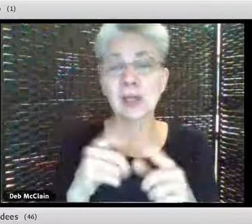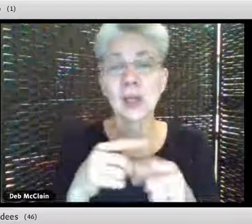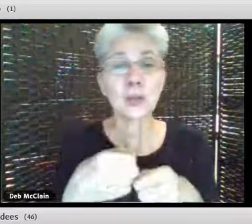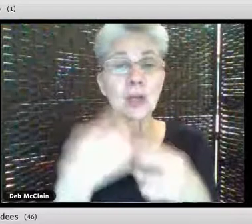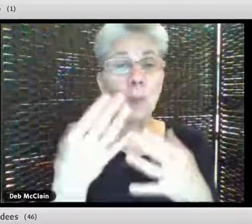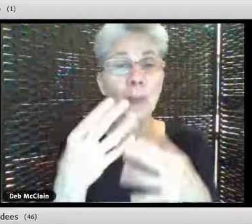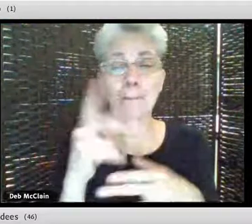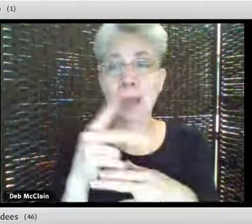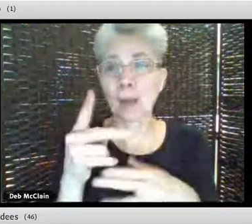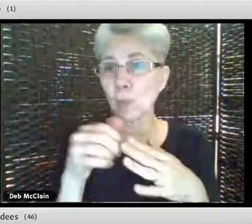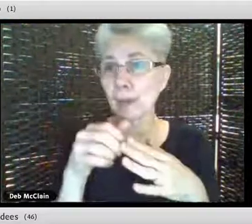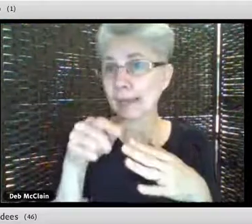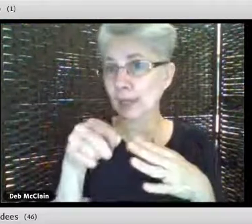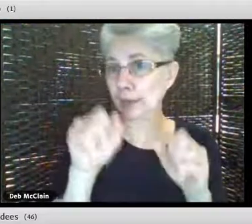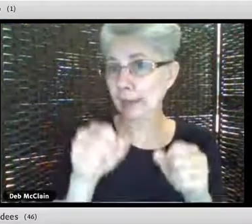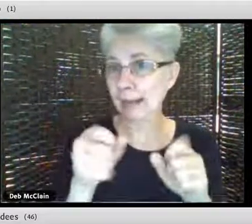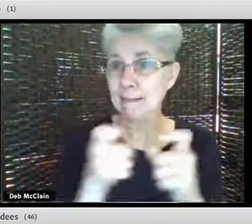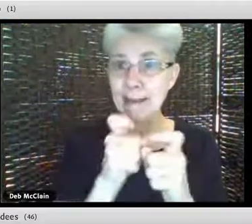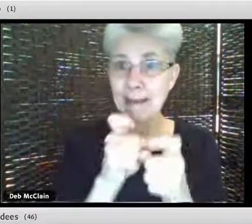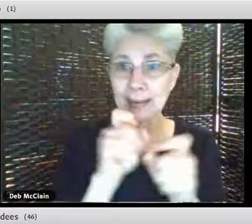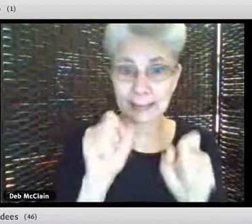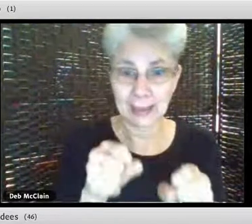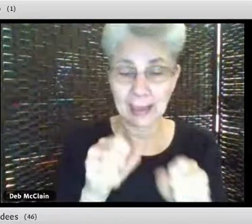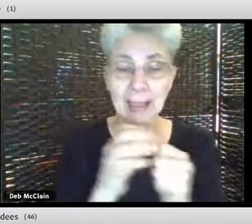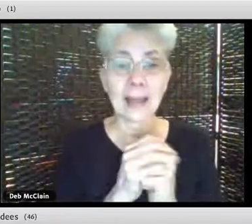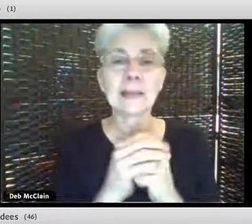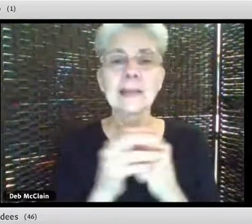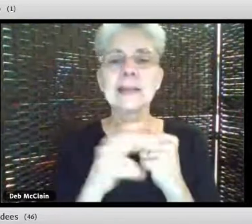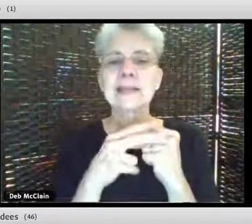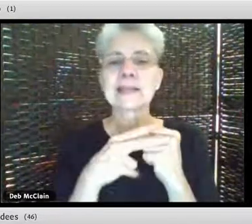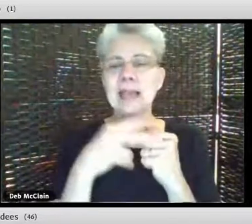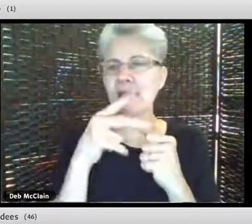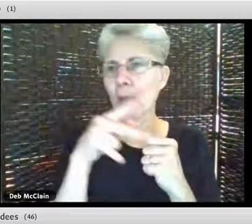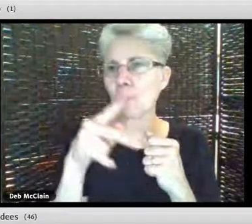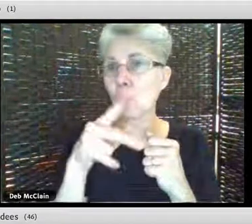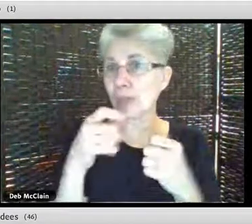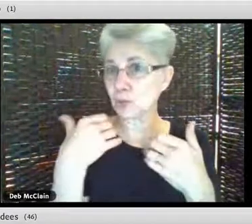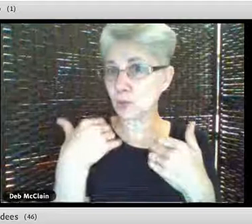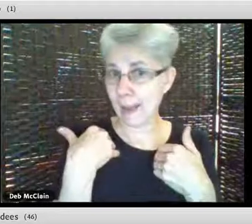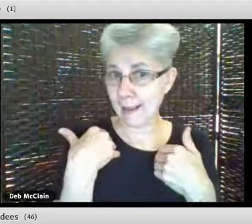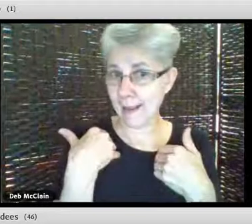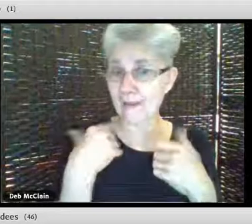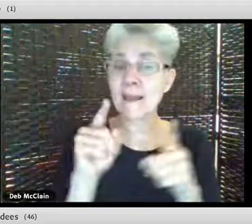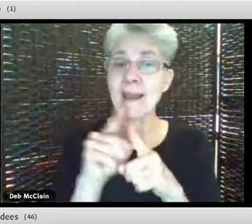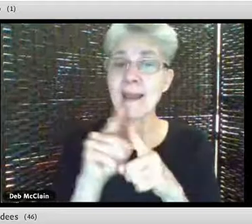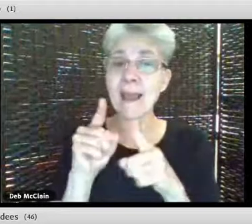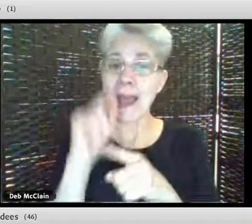It took me about 3 seconds. Again, you can open a PowerPoint in here and edit it.